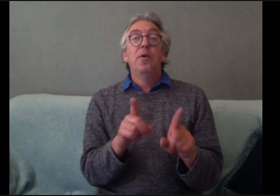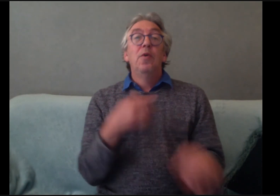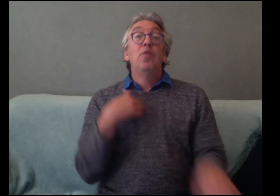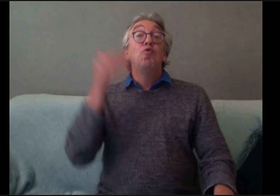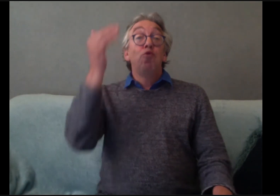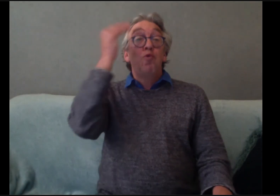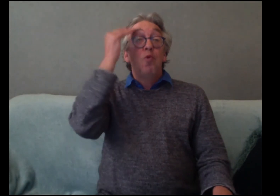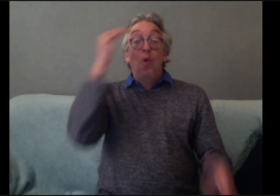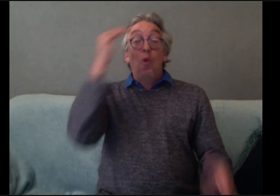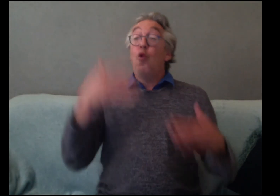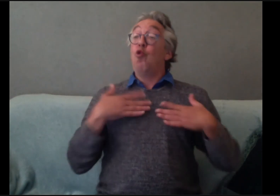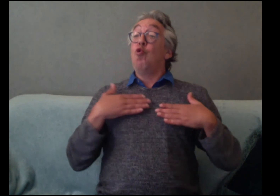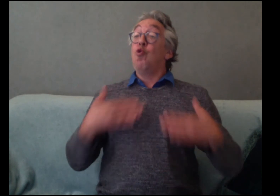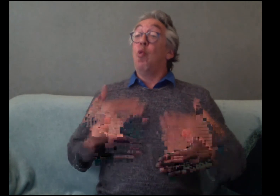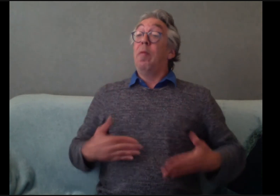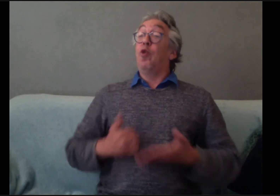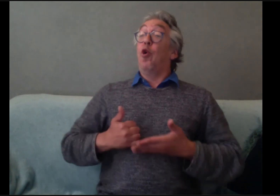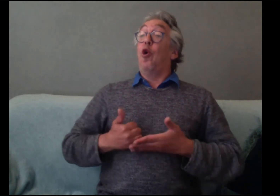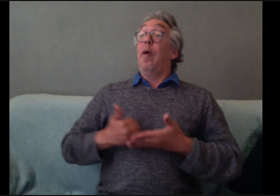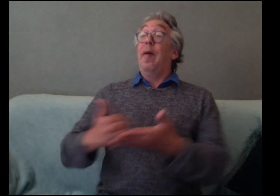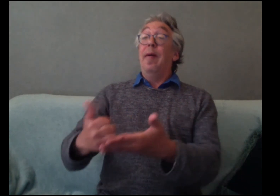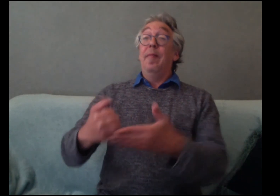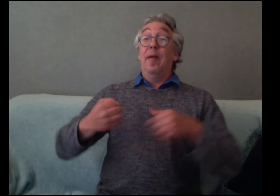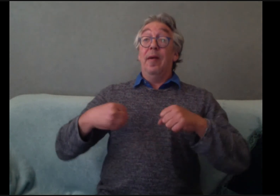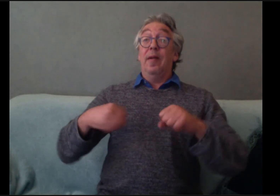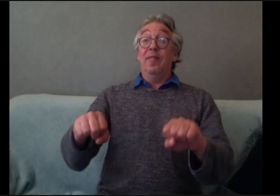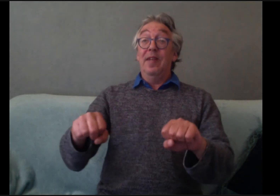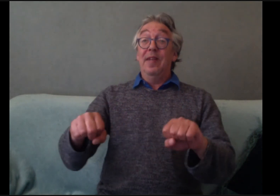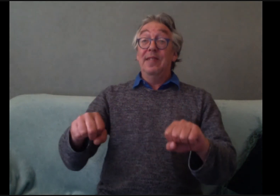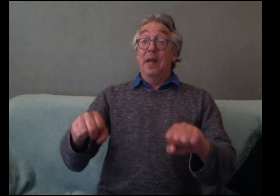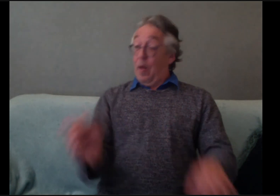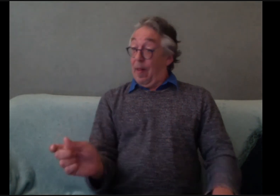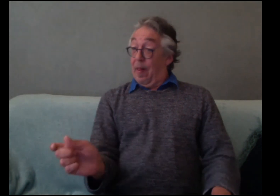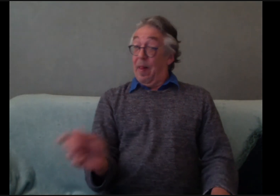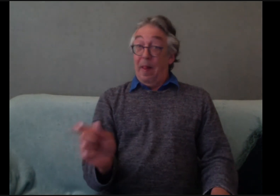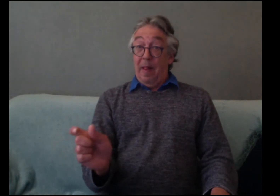you have capacity building. So what I can tell you though is